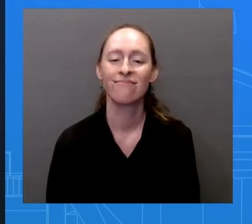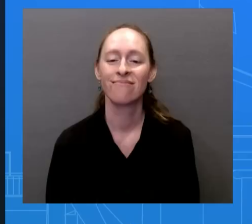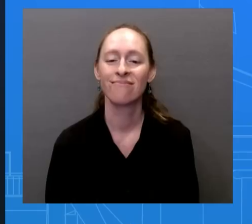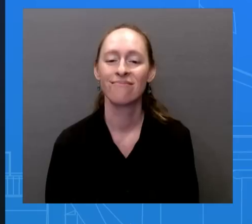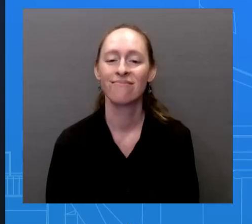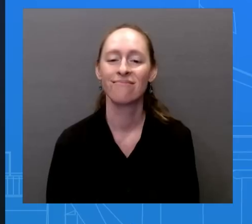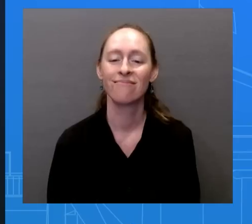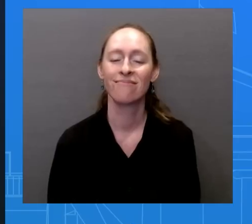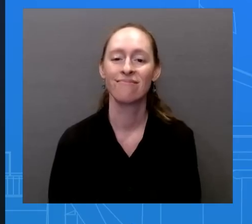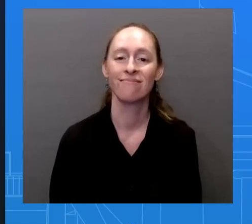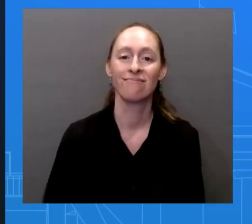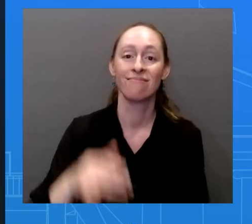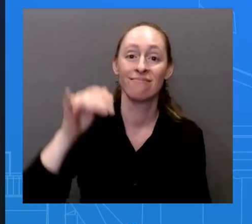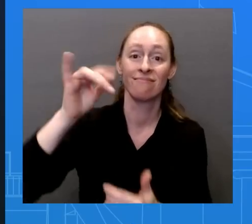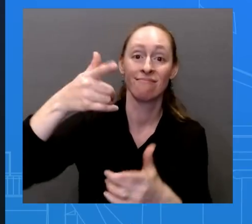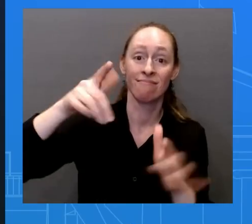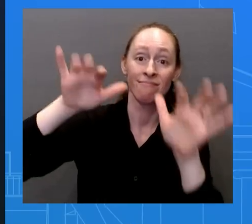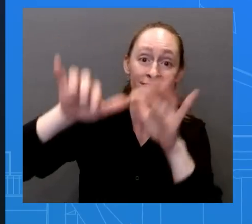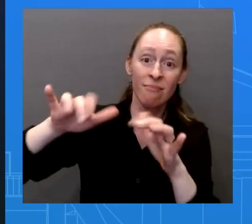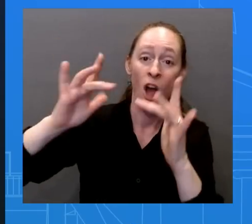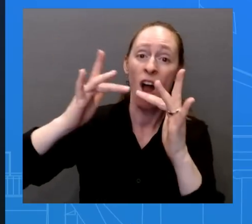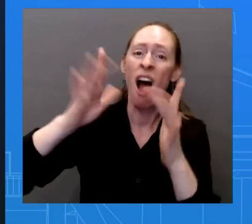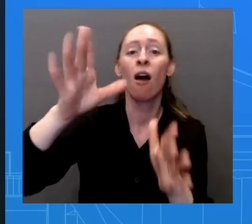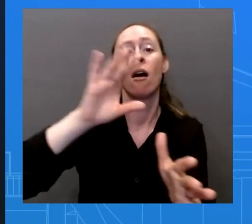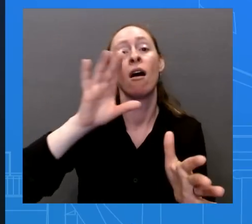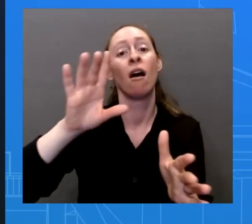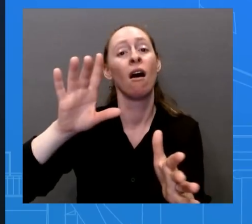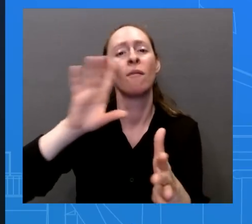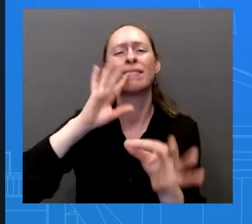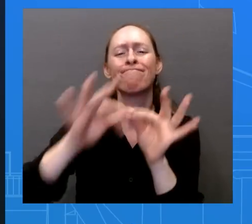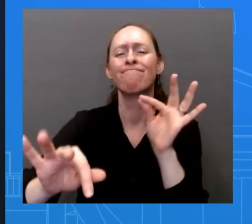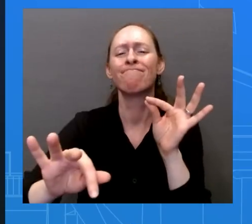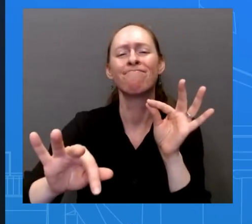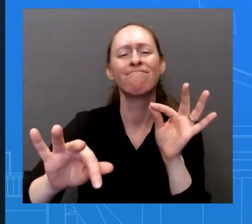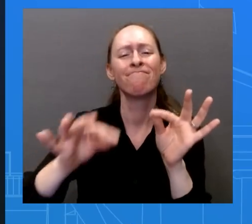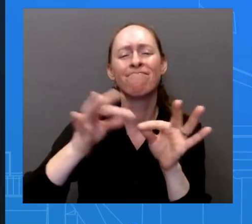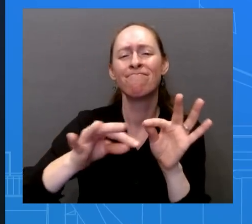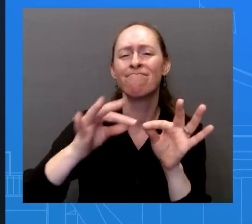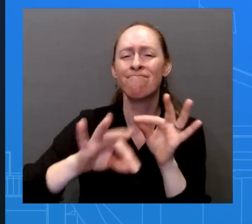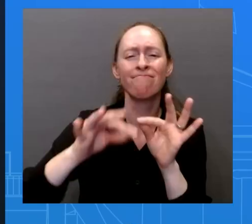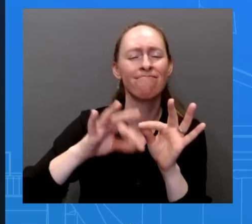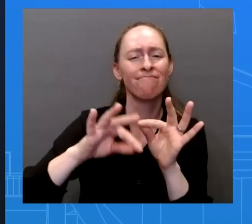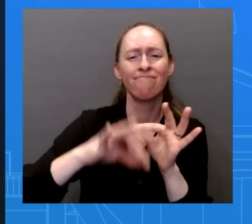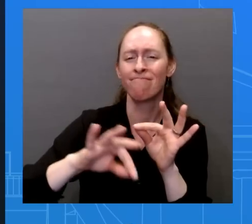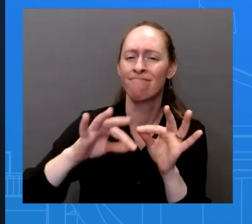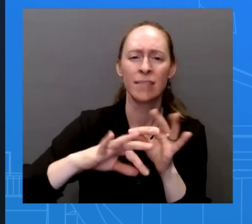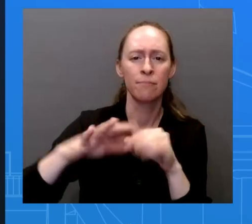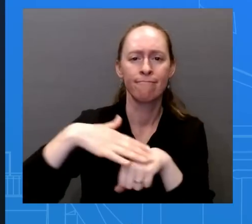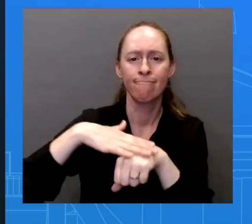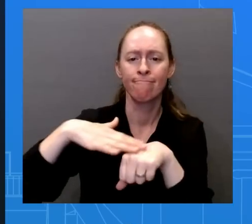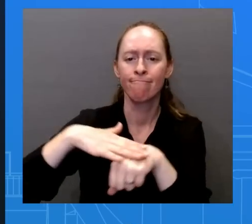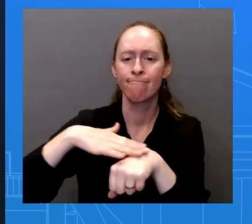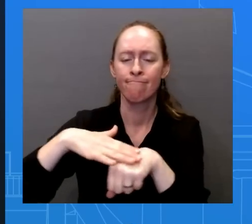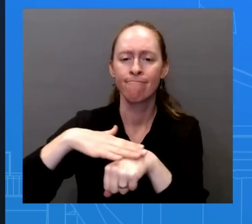And it'll be available on mobile and desktop this month. And we'll continue to provide regular -- regular updates.